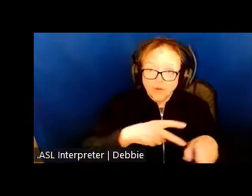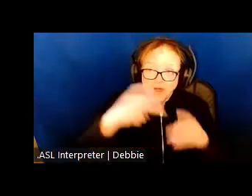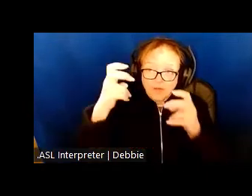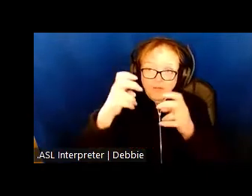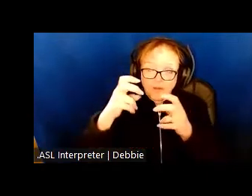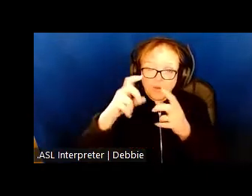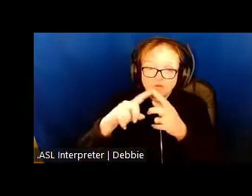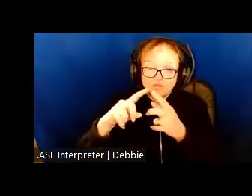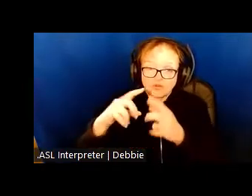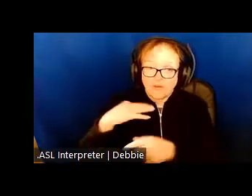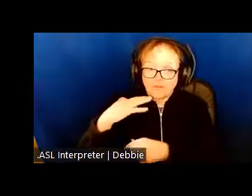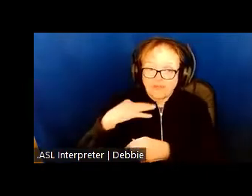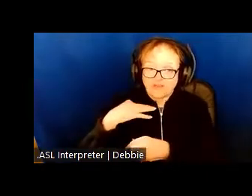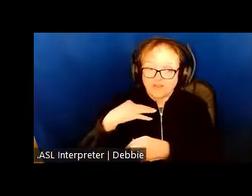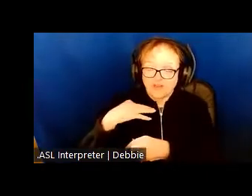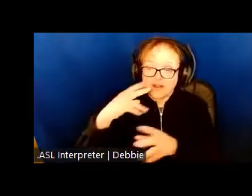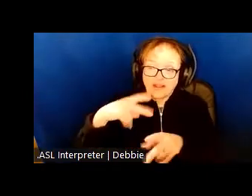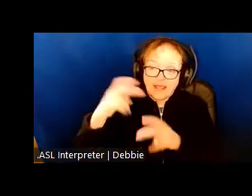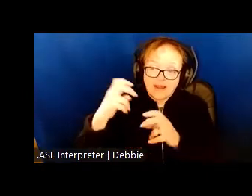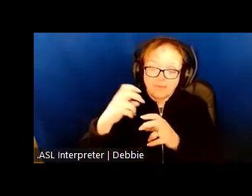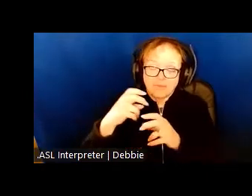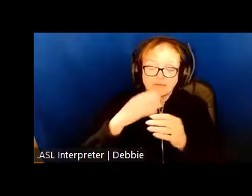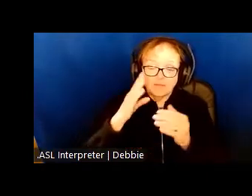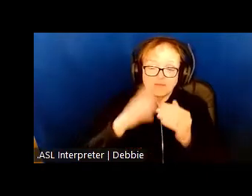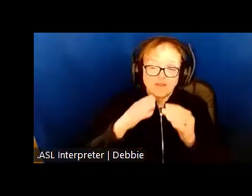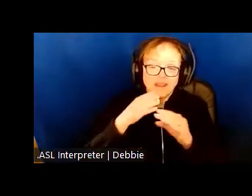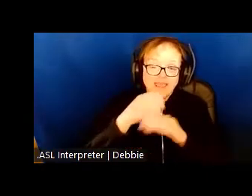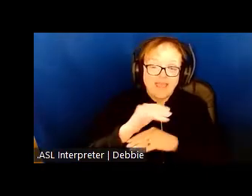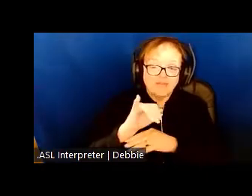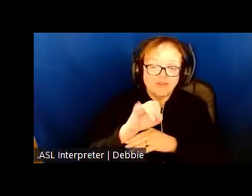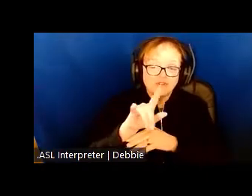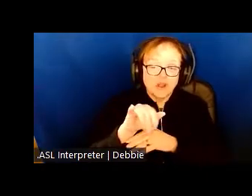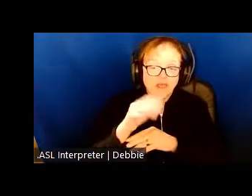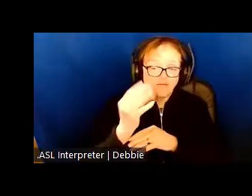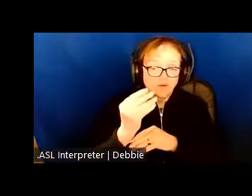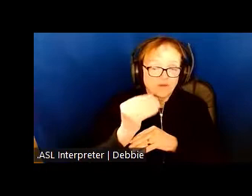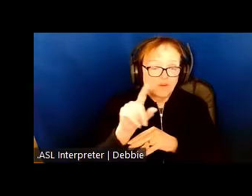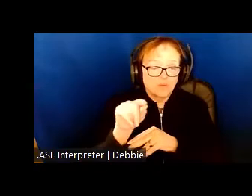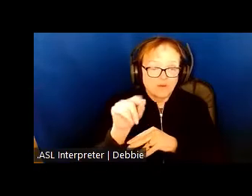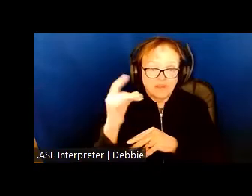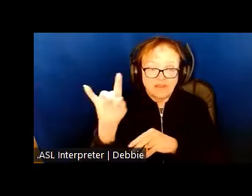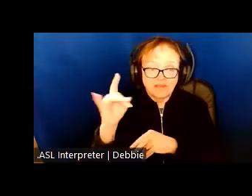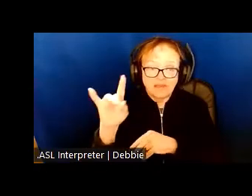The uploaded script must have been completed after July 14, 2018.